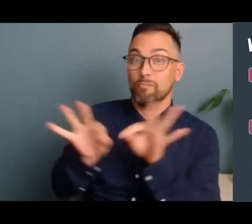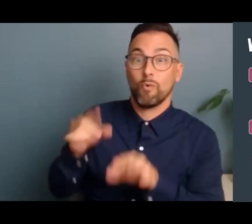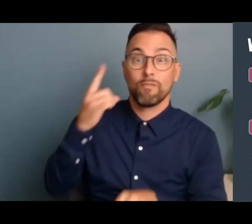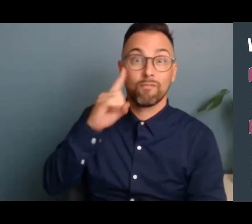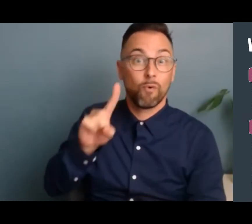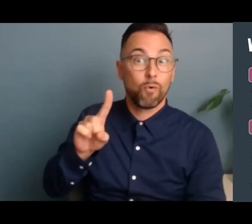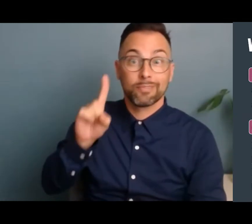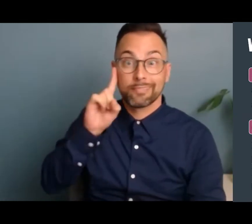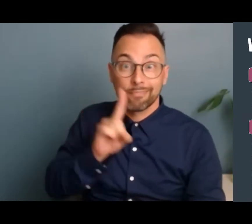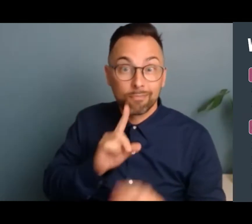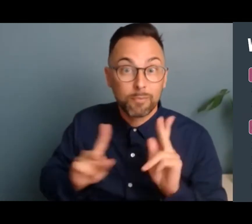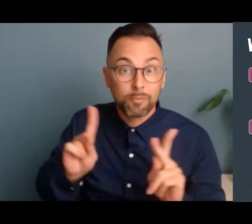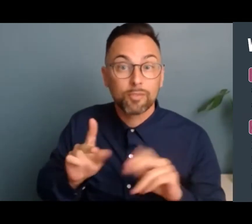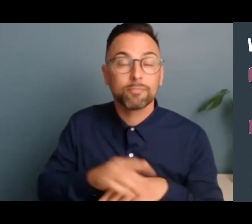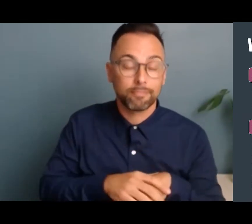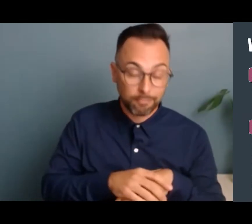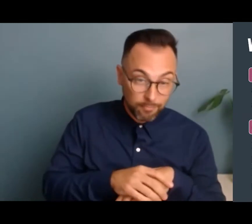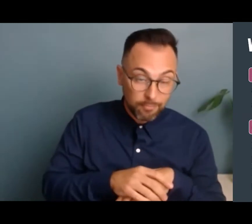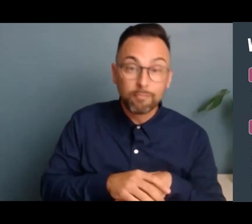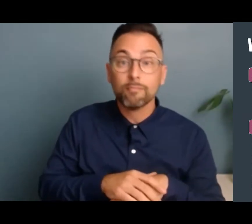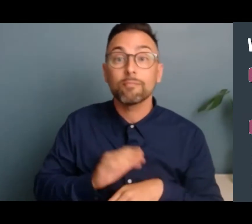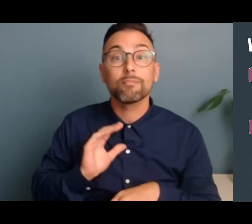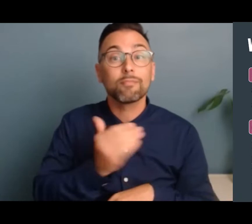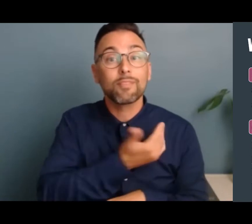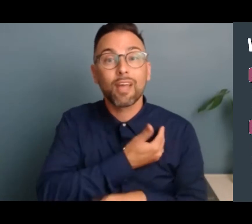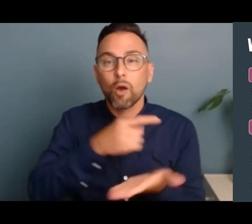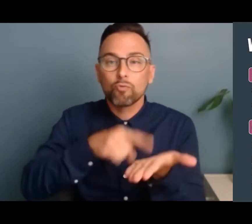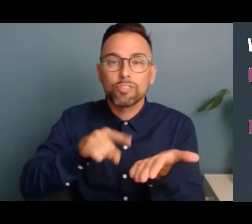Number two, something that is critical